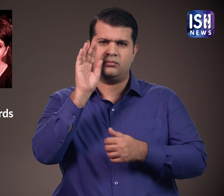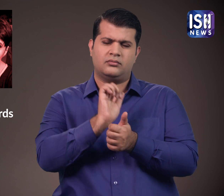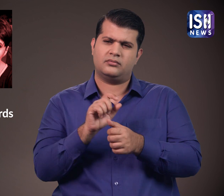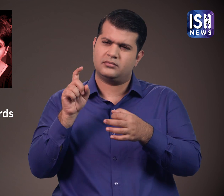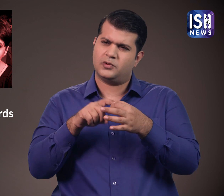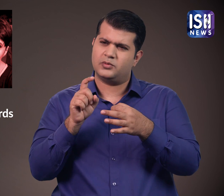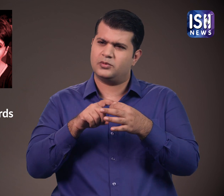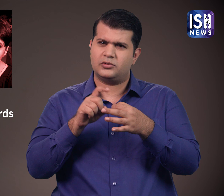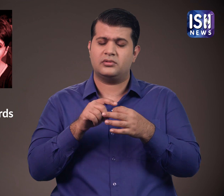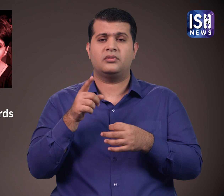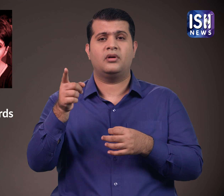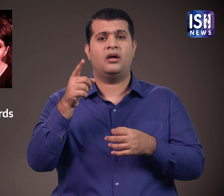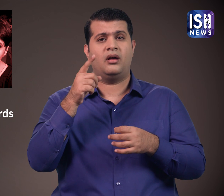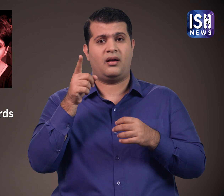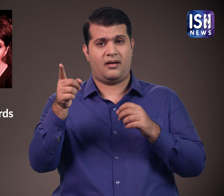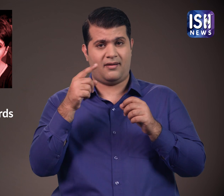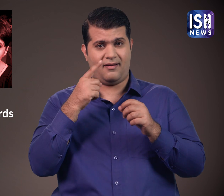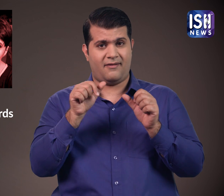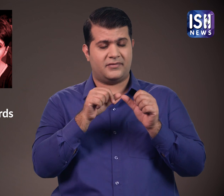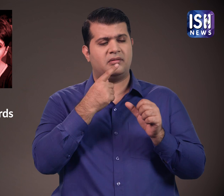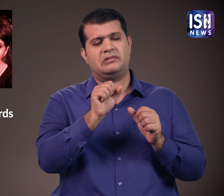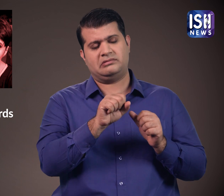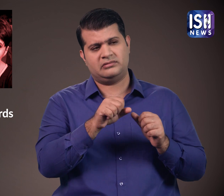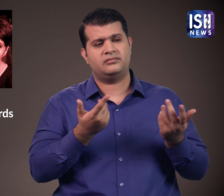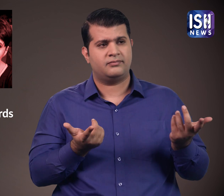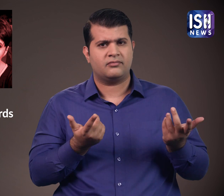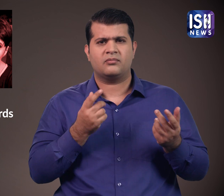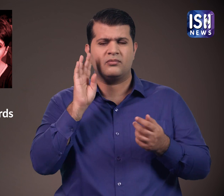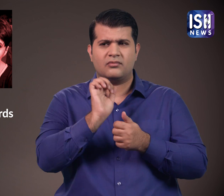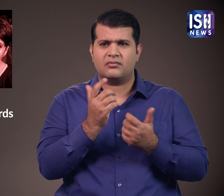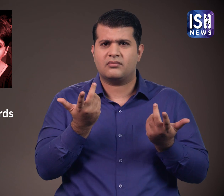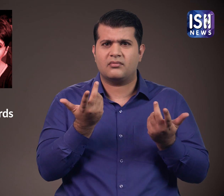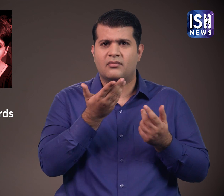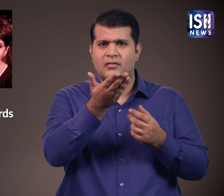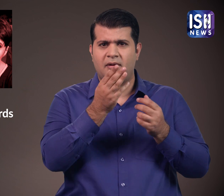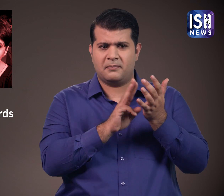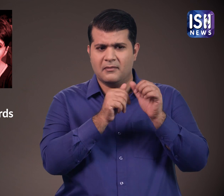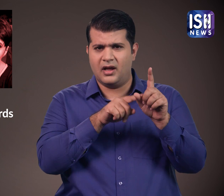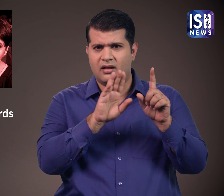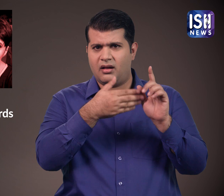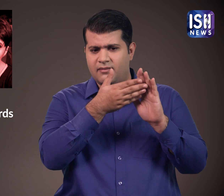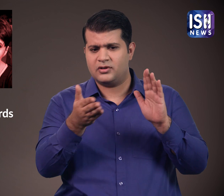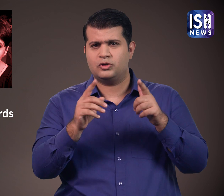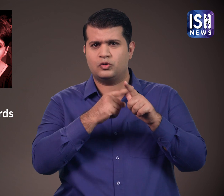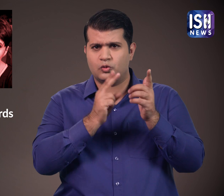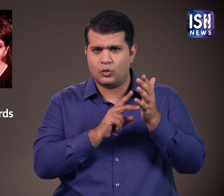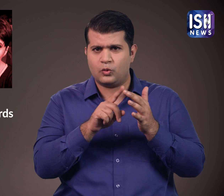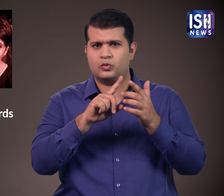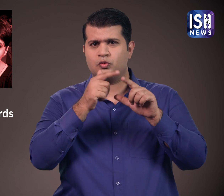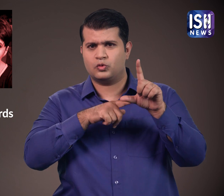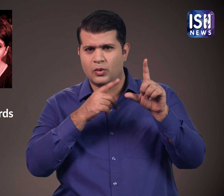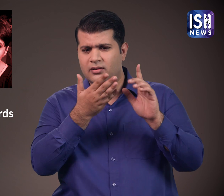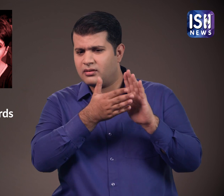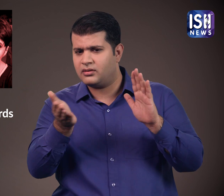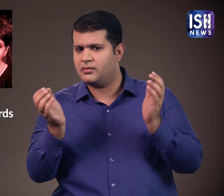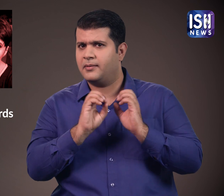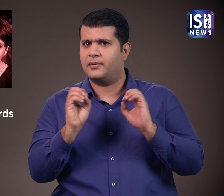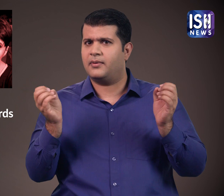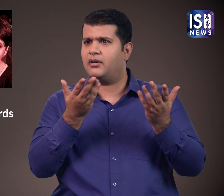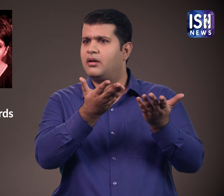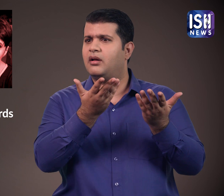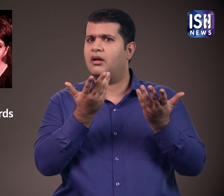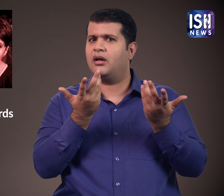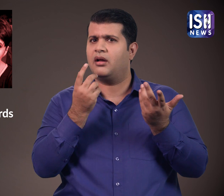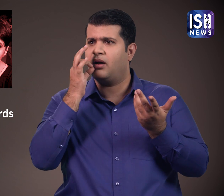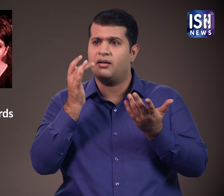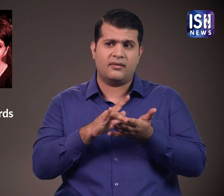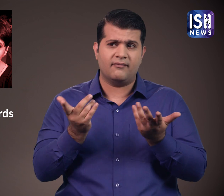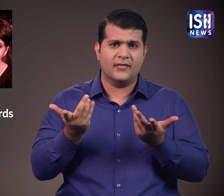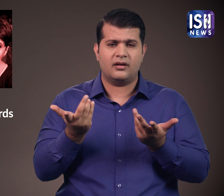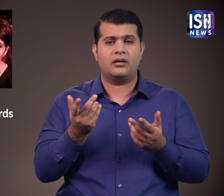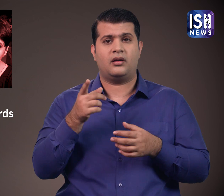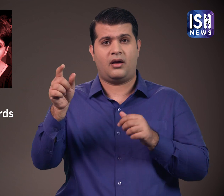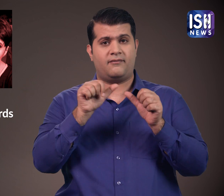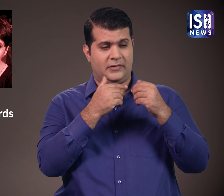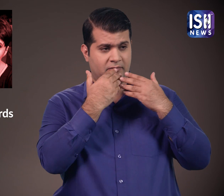When the police asked him about Shraddha's whereabouts post May he said,